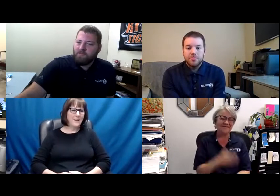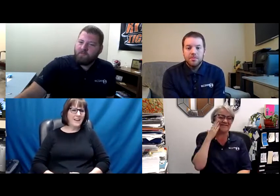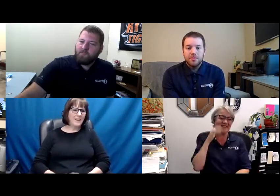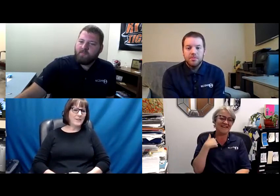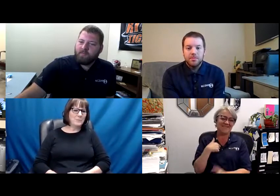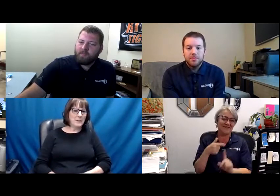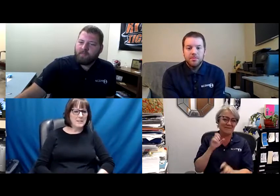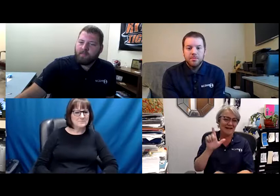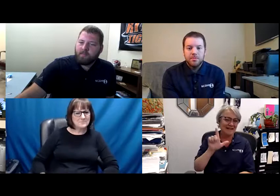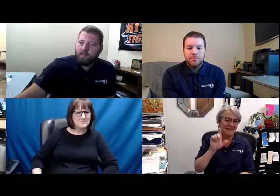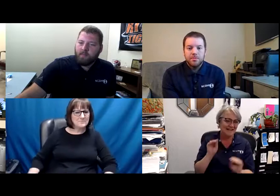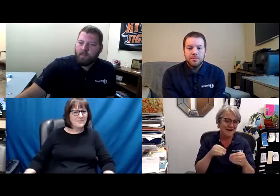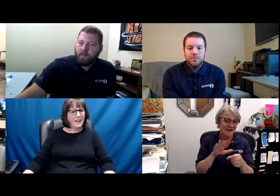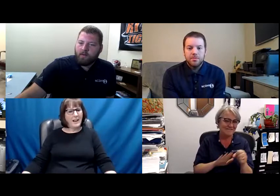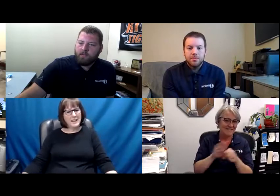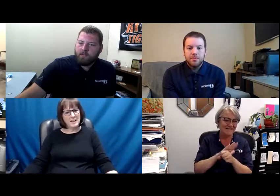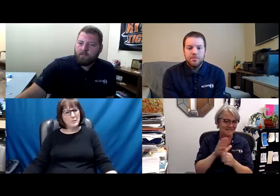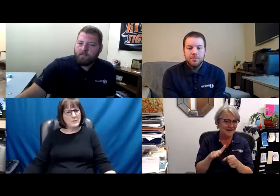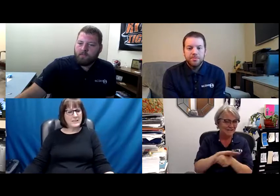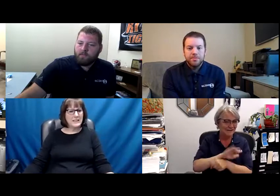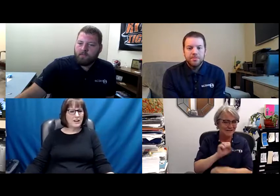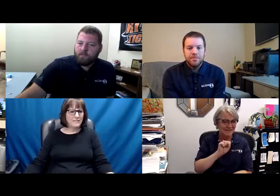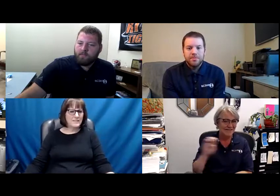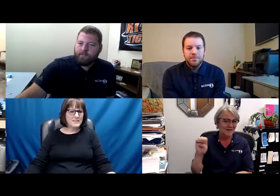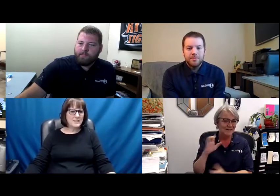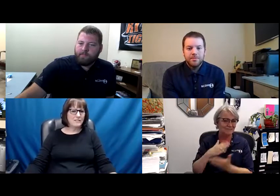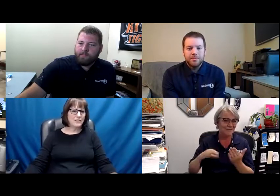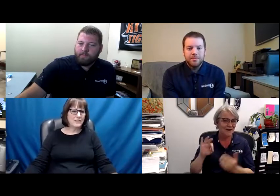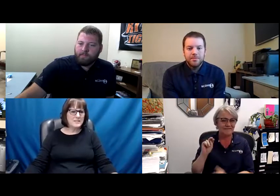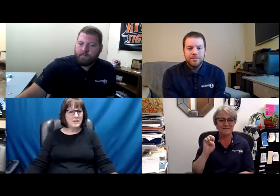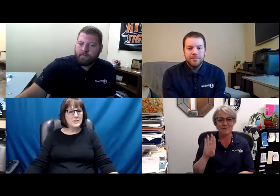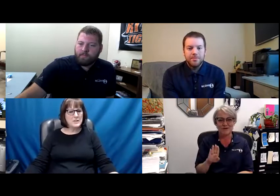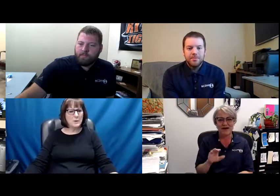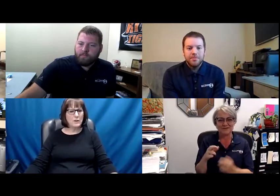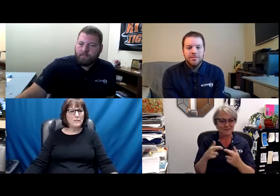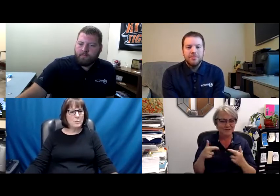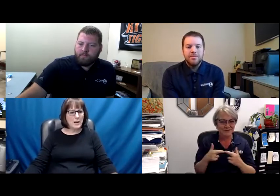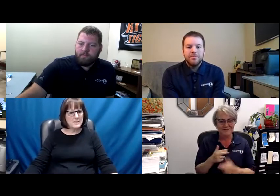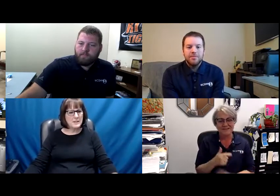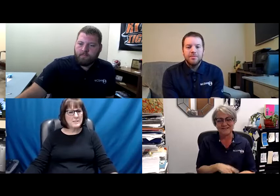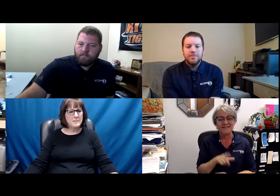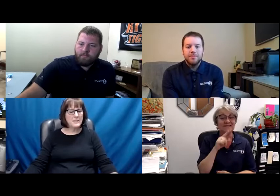Hello everybody I am from the Lincoln office covering the southeast part of Nebraska that